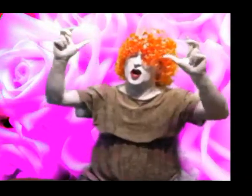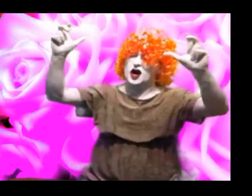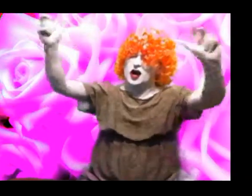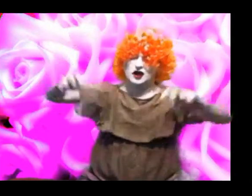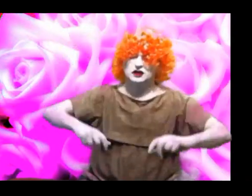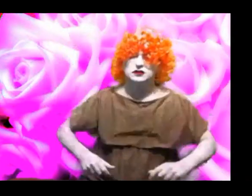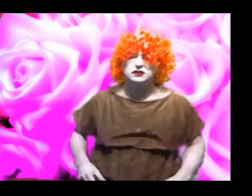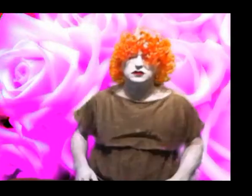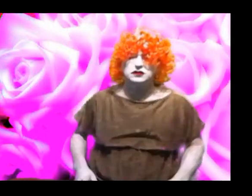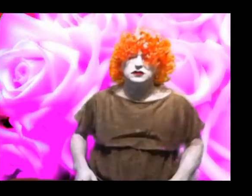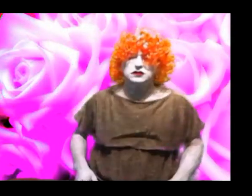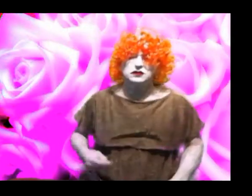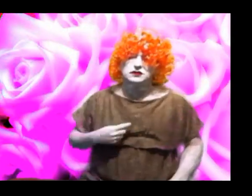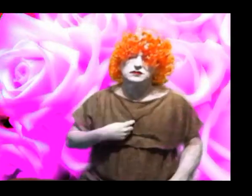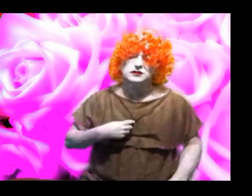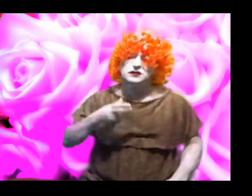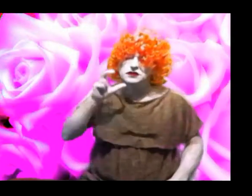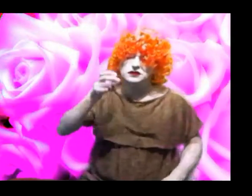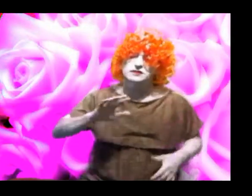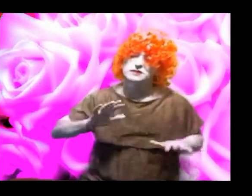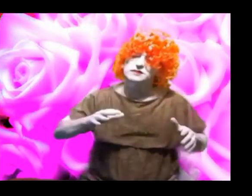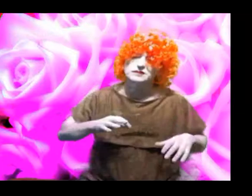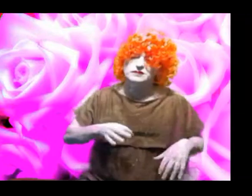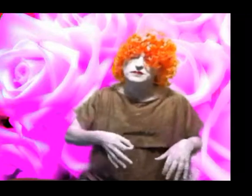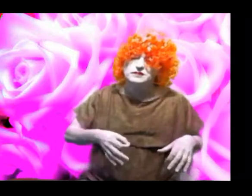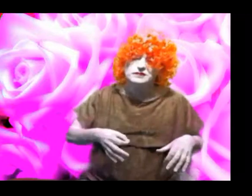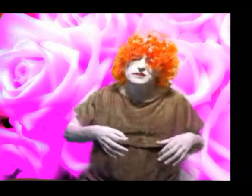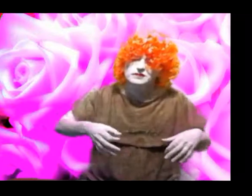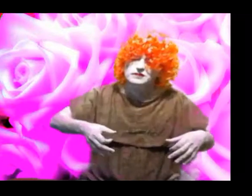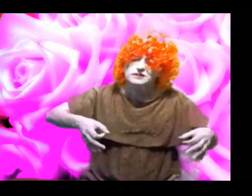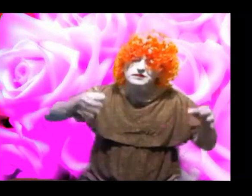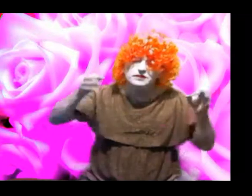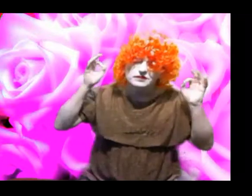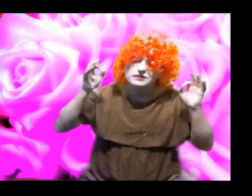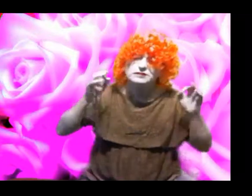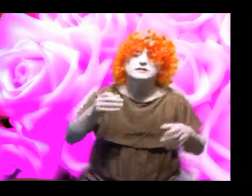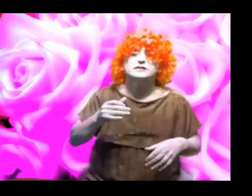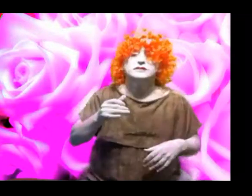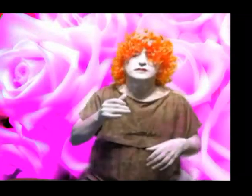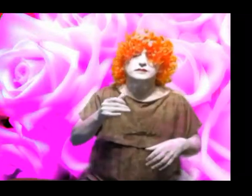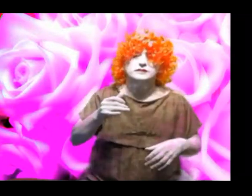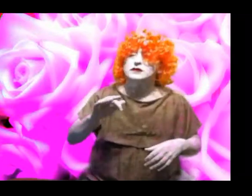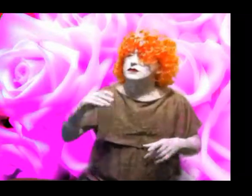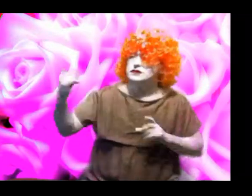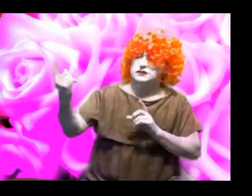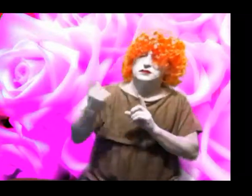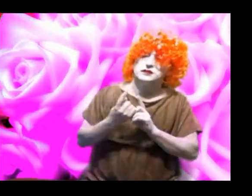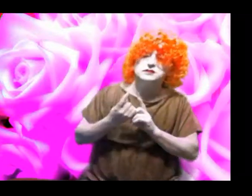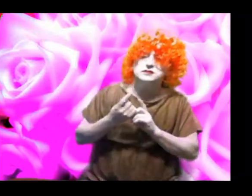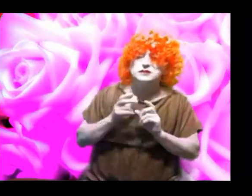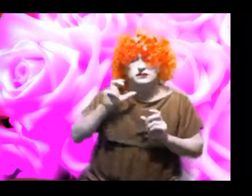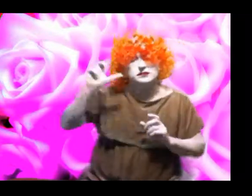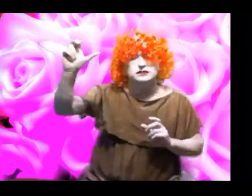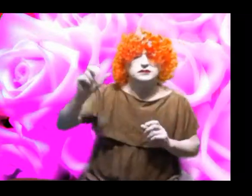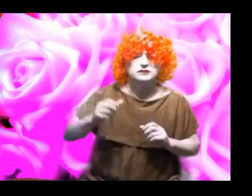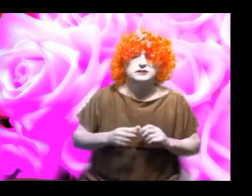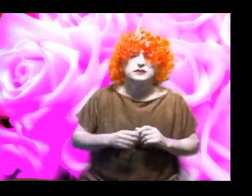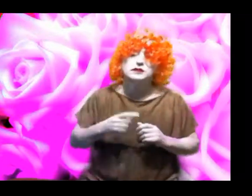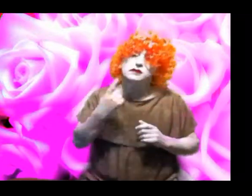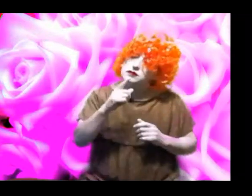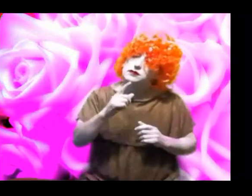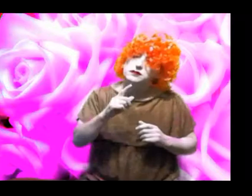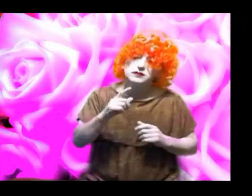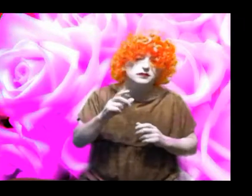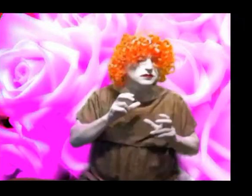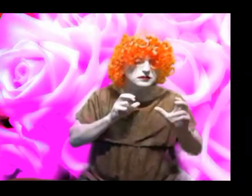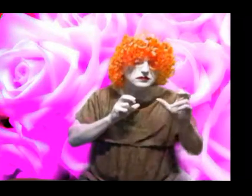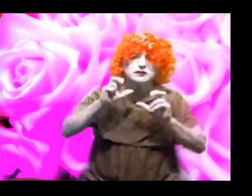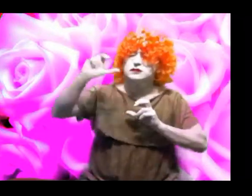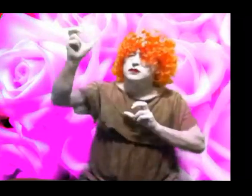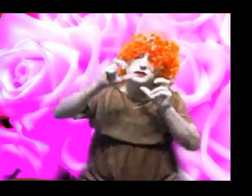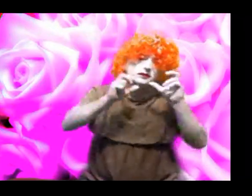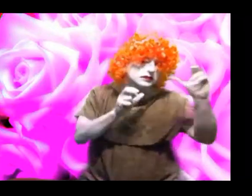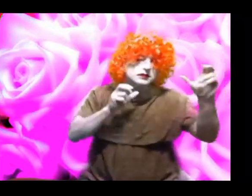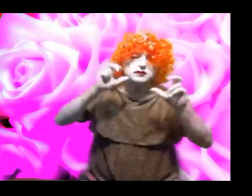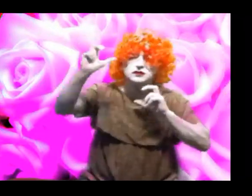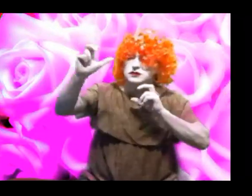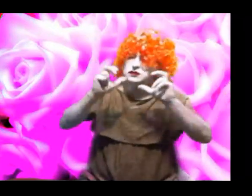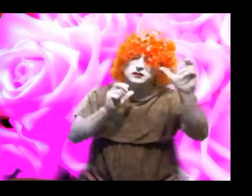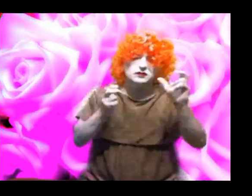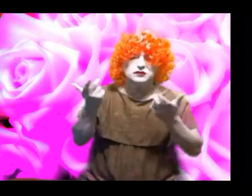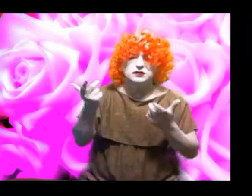Louder than that, I'm not very good at screaming but if someone was attacking me I could, I should practice